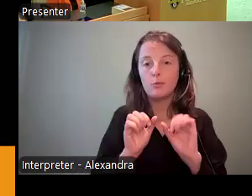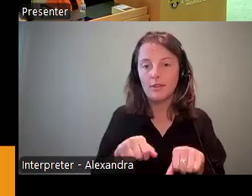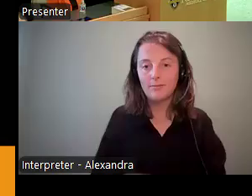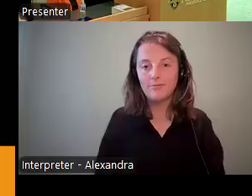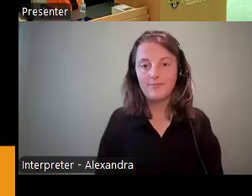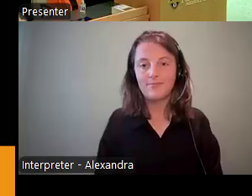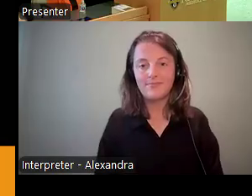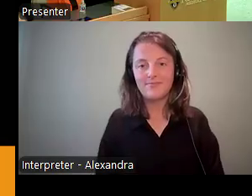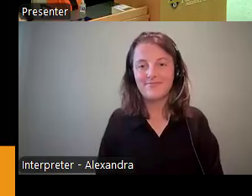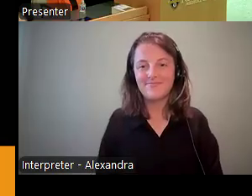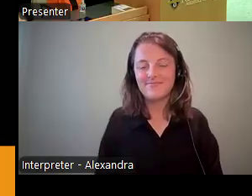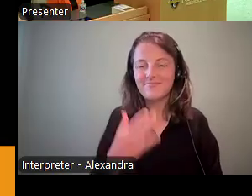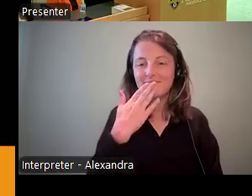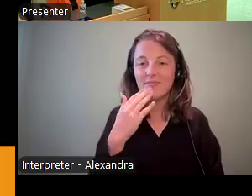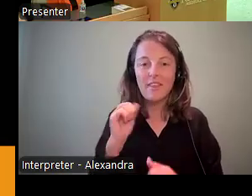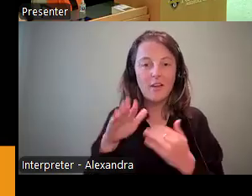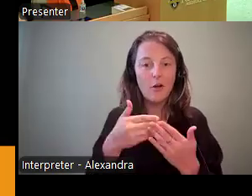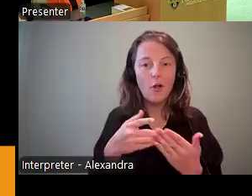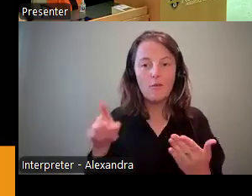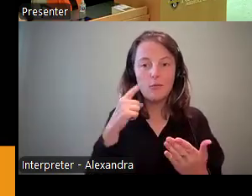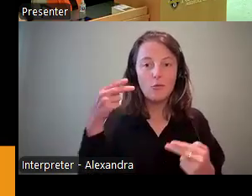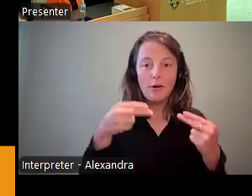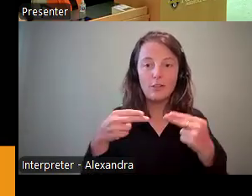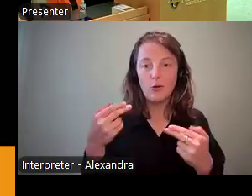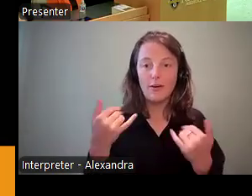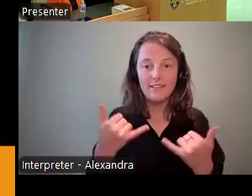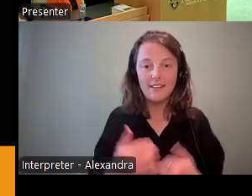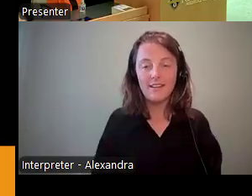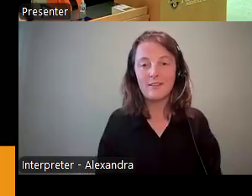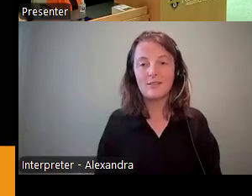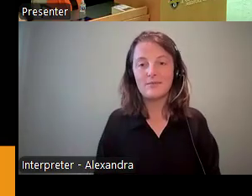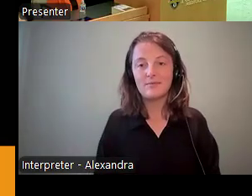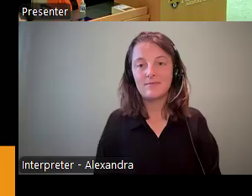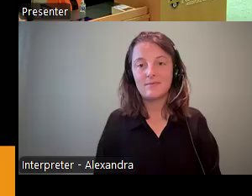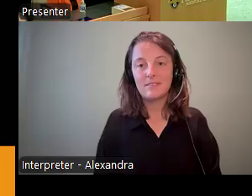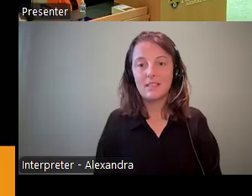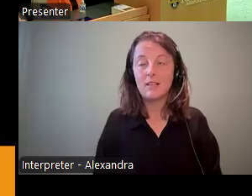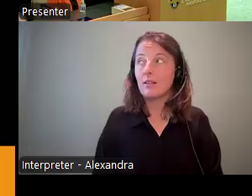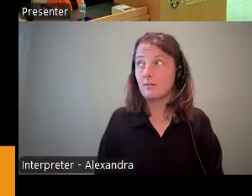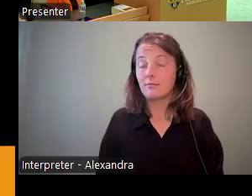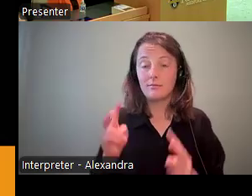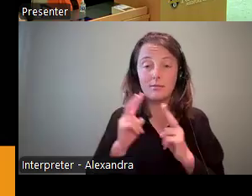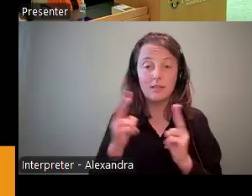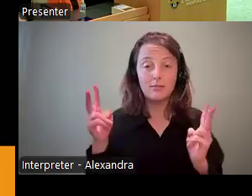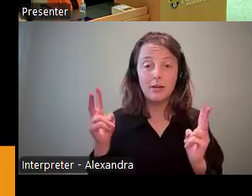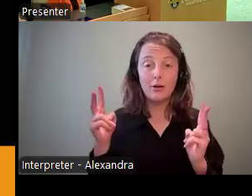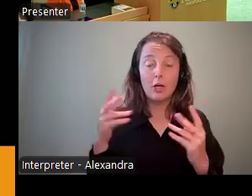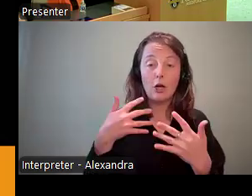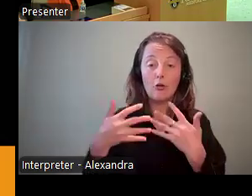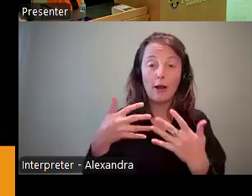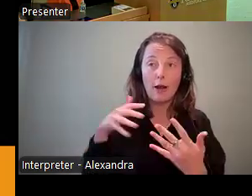thank you all for joining us this afternoon. this hazy gray afternoon. Um we're honored to